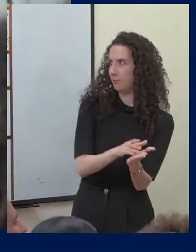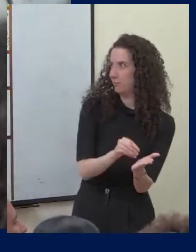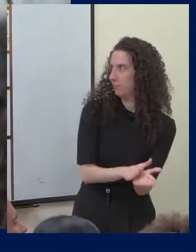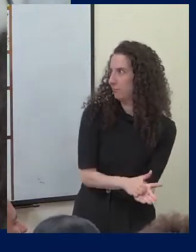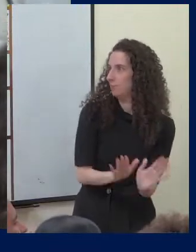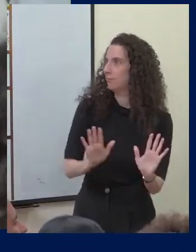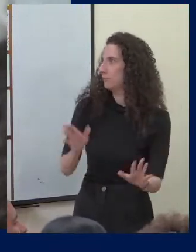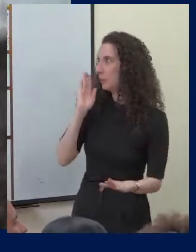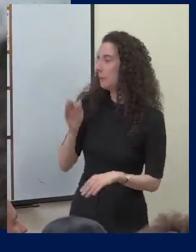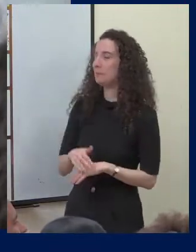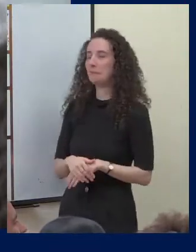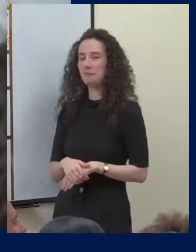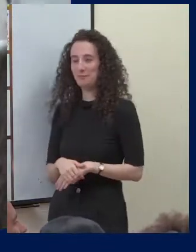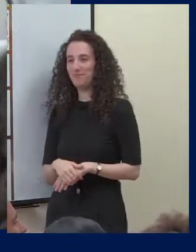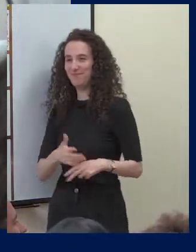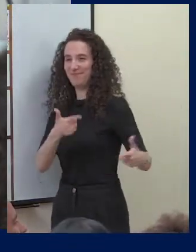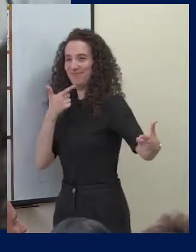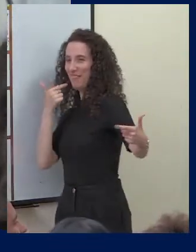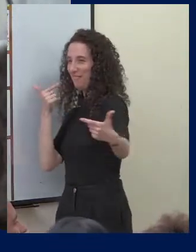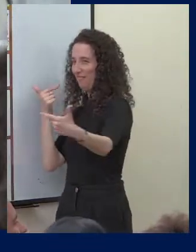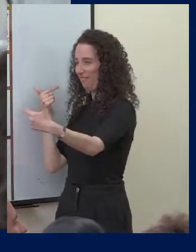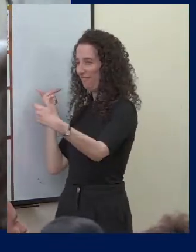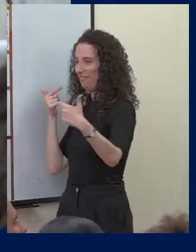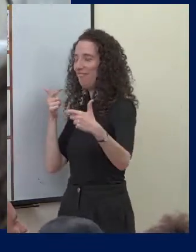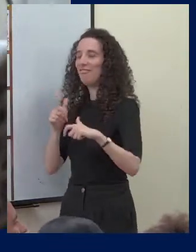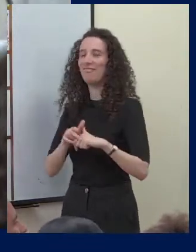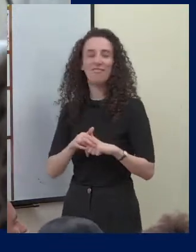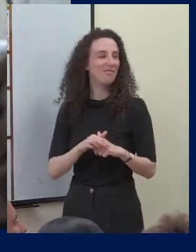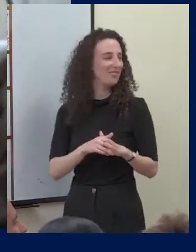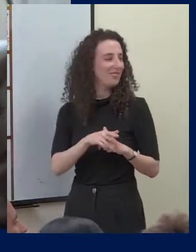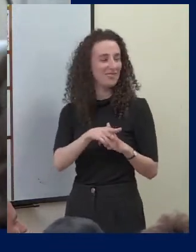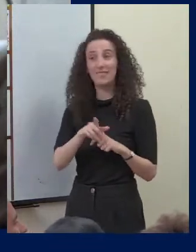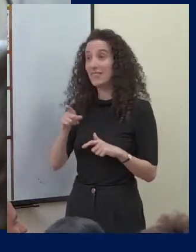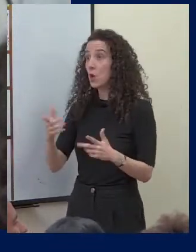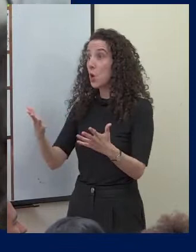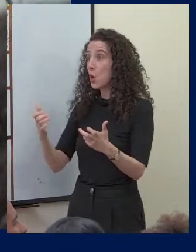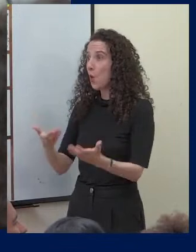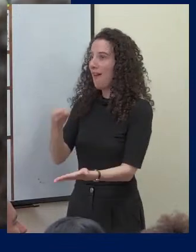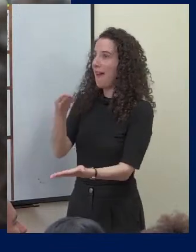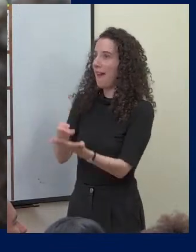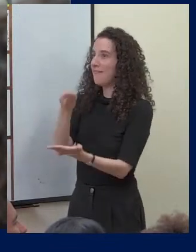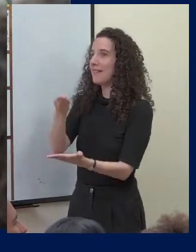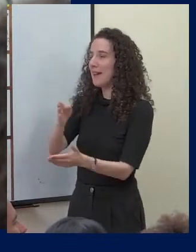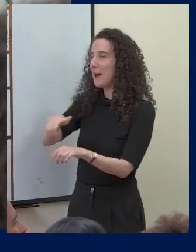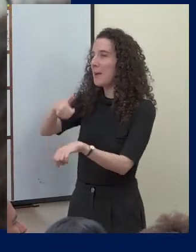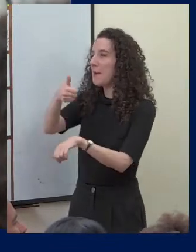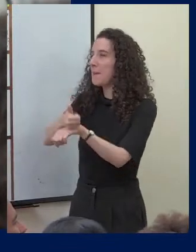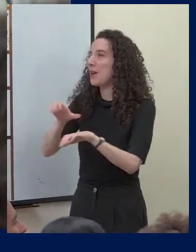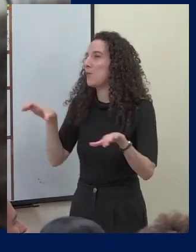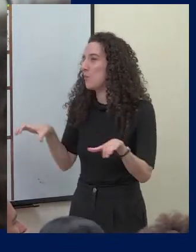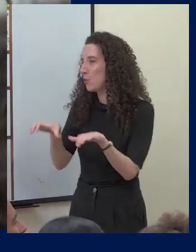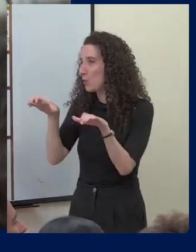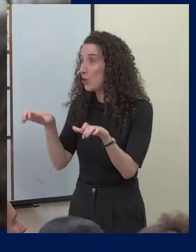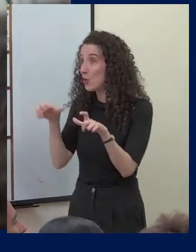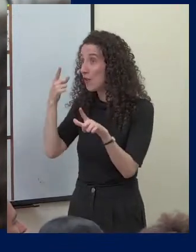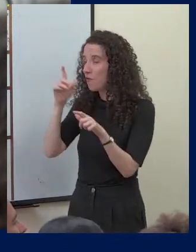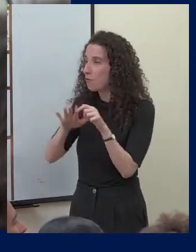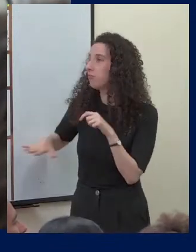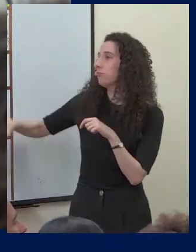to have a evidence-based practice that is used throughout the United States.